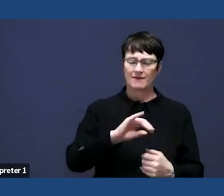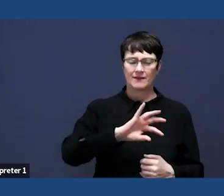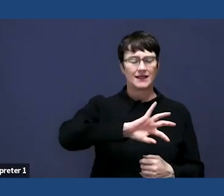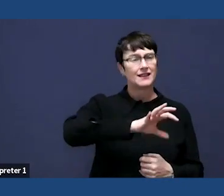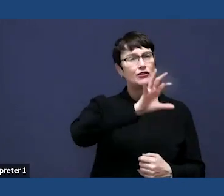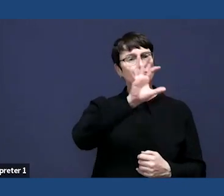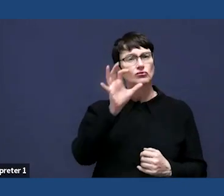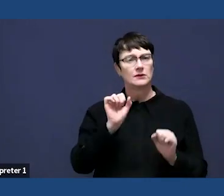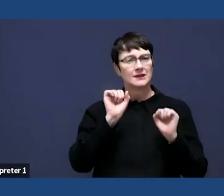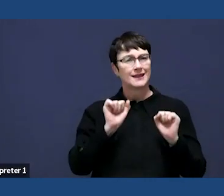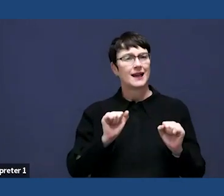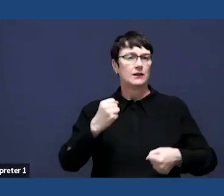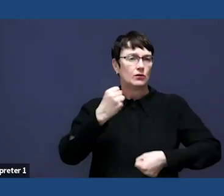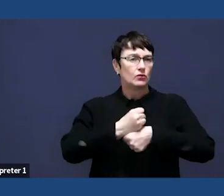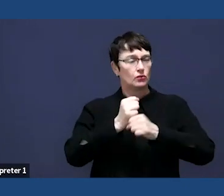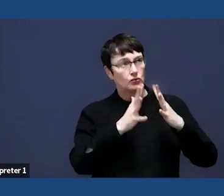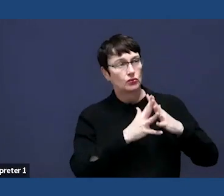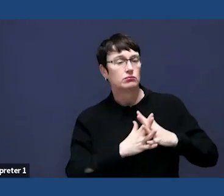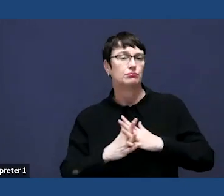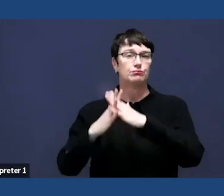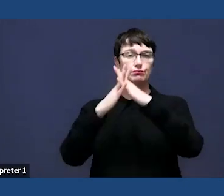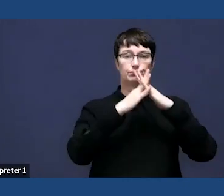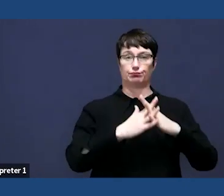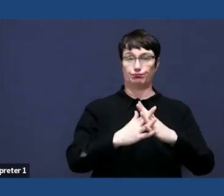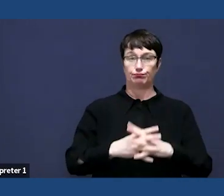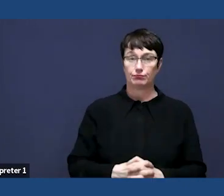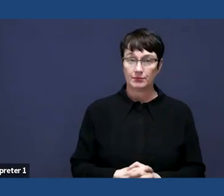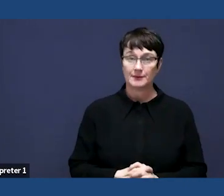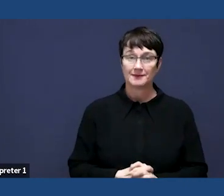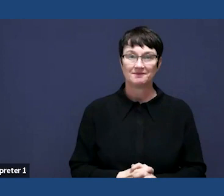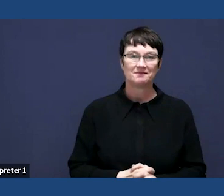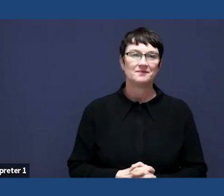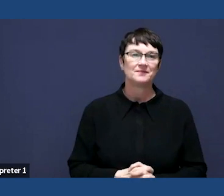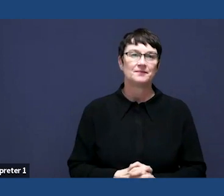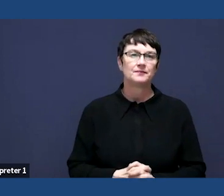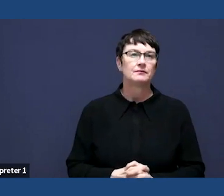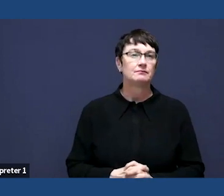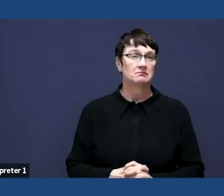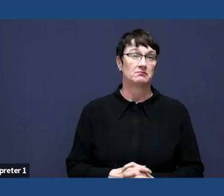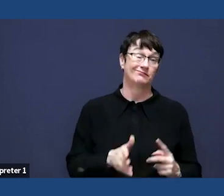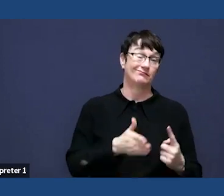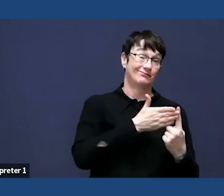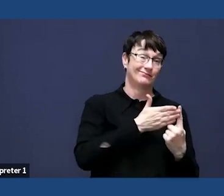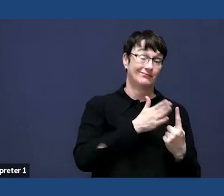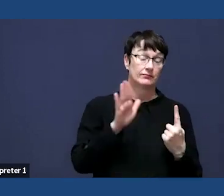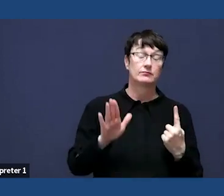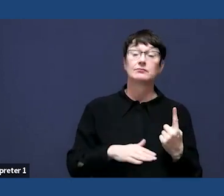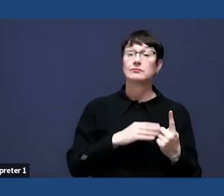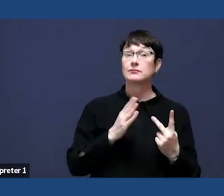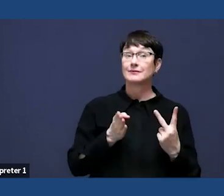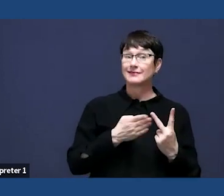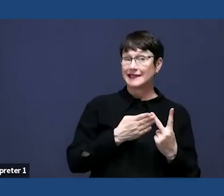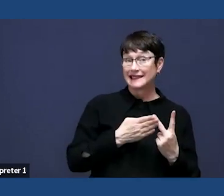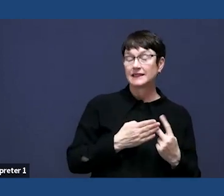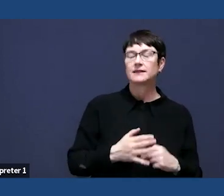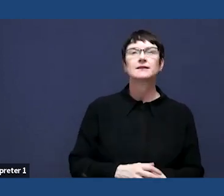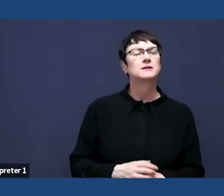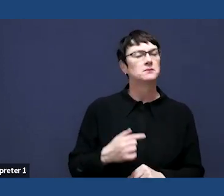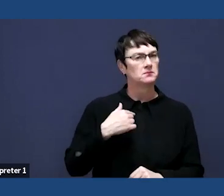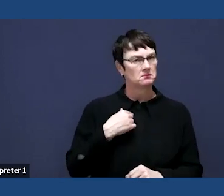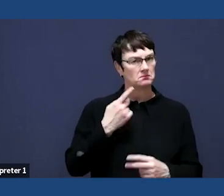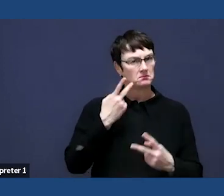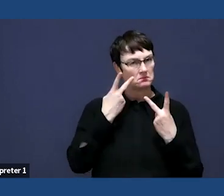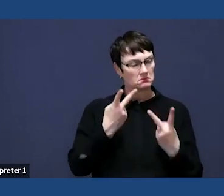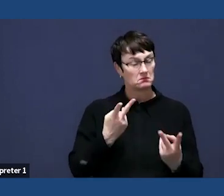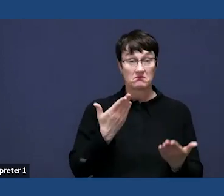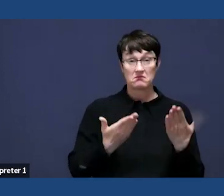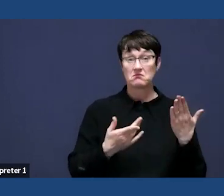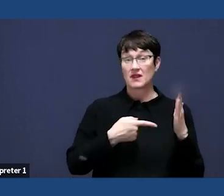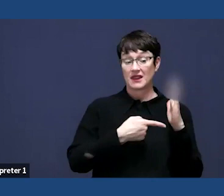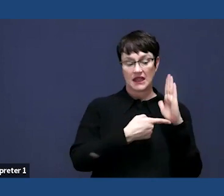Number two, we also heard that the Convention may act as a catalyst for the ecosystem to